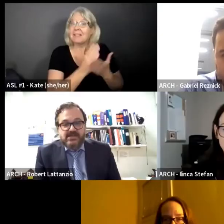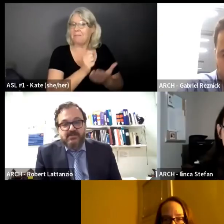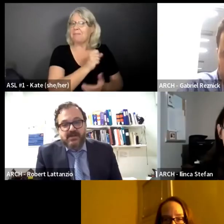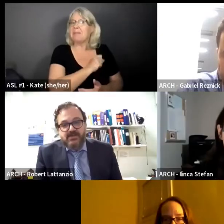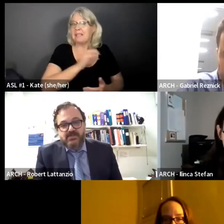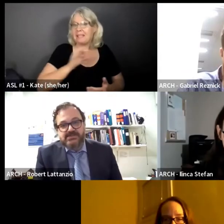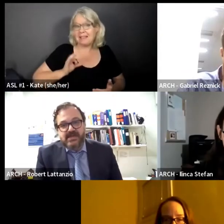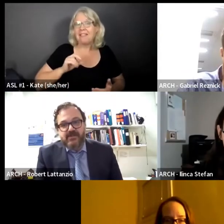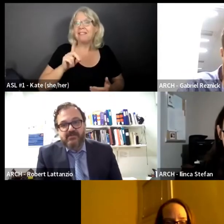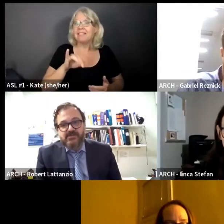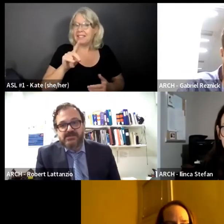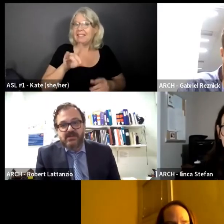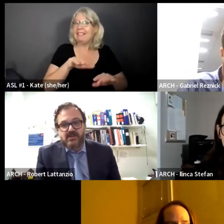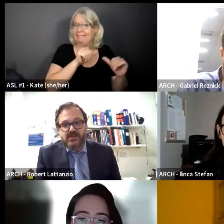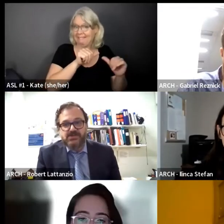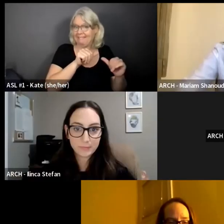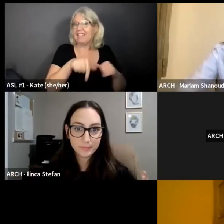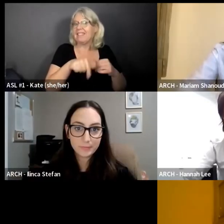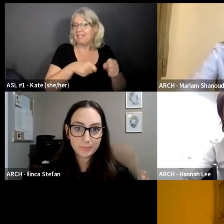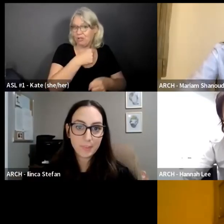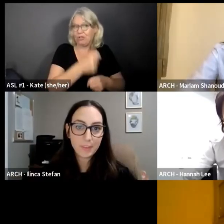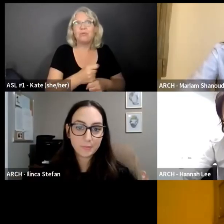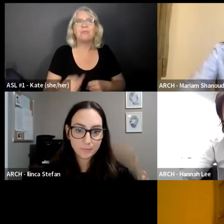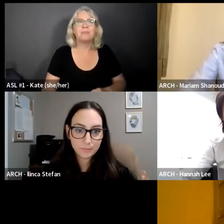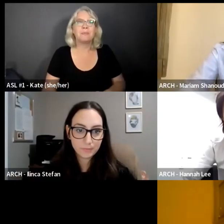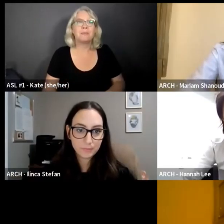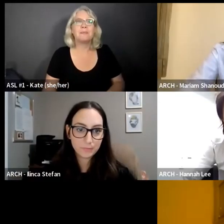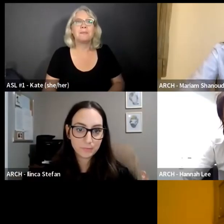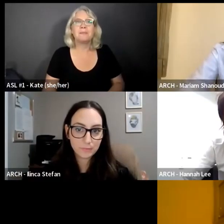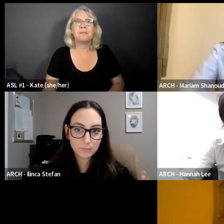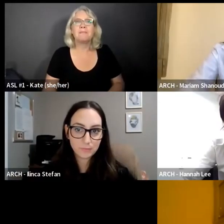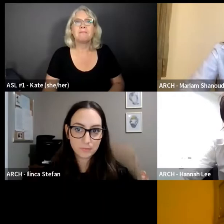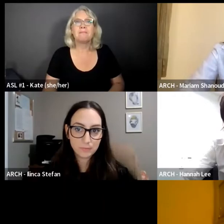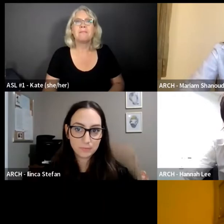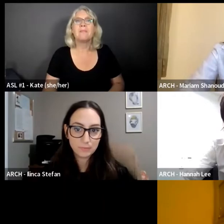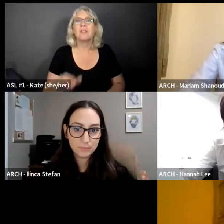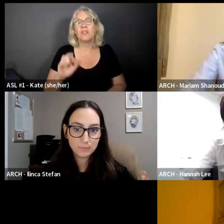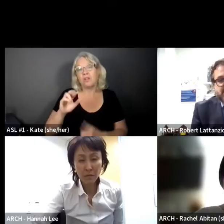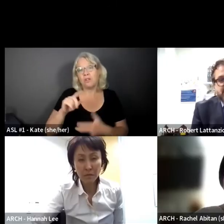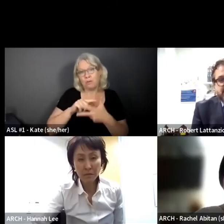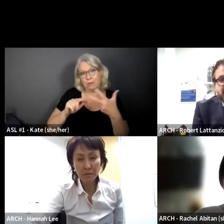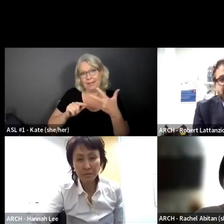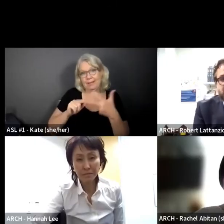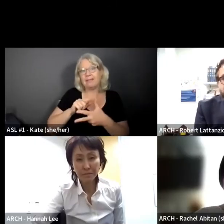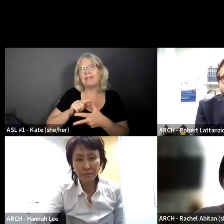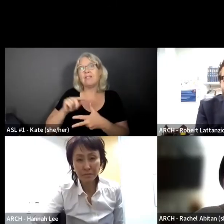WE SAID GOOD-BYE TO THREE STAFF MEMBERS, RACHEL WINER, YANGTZEE TAMANG AND DIANNE WINTERMUTE.